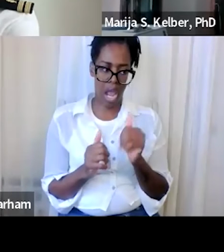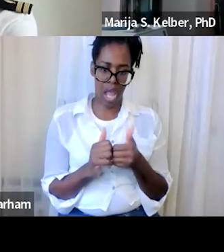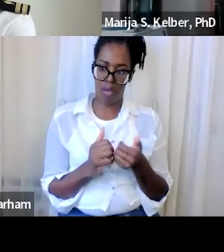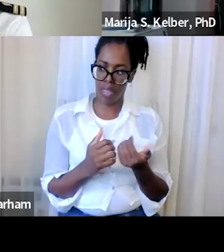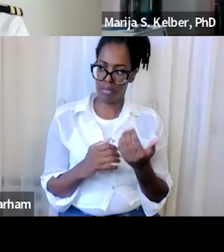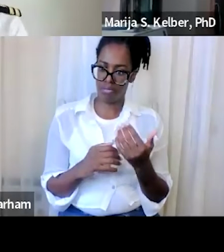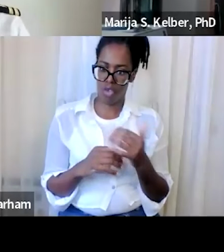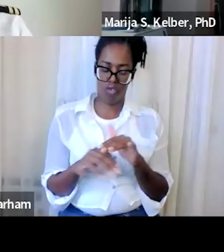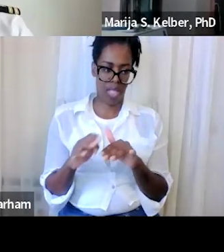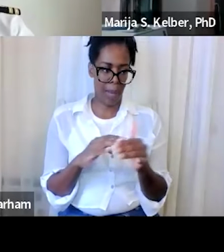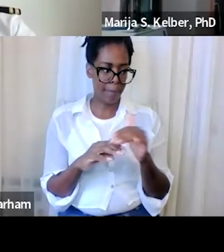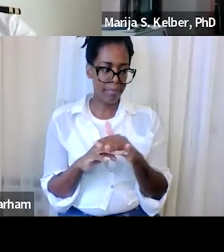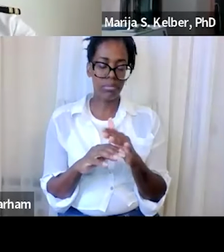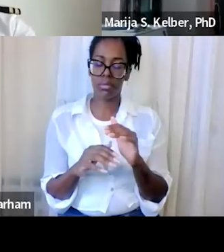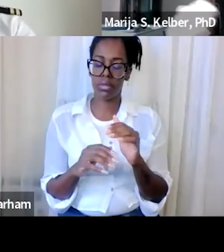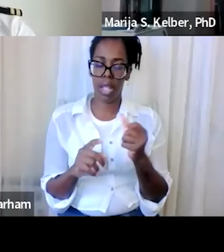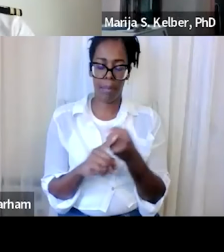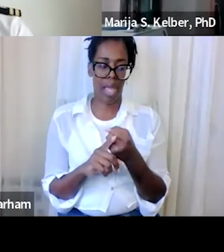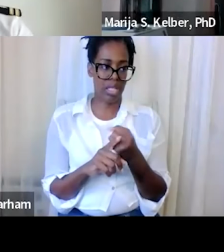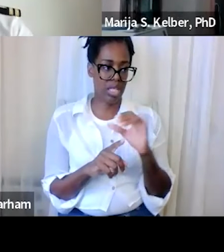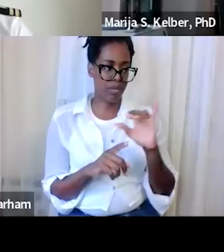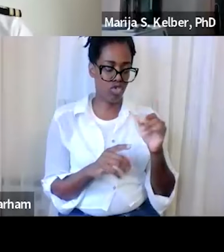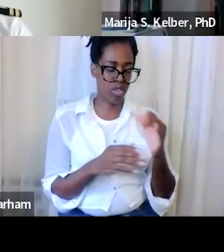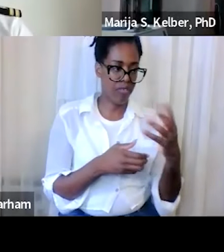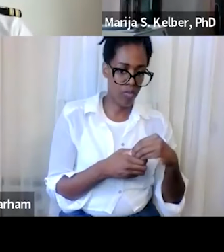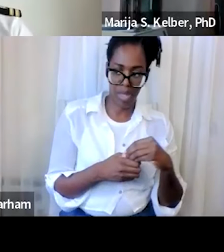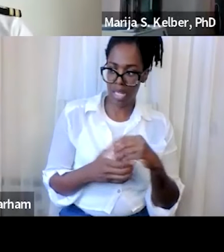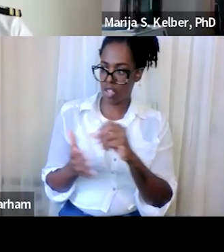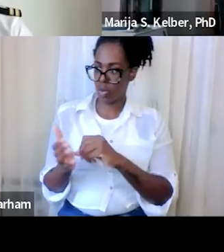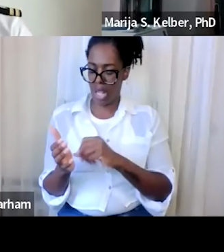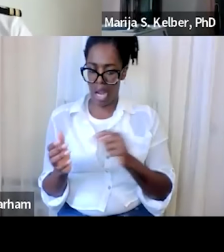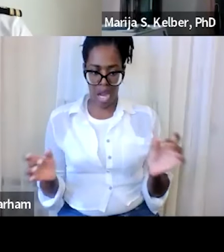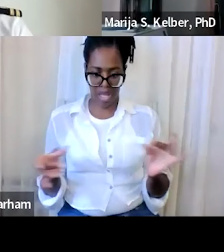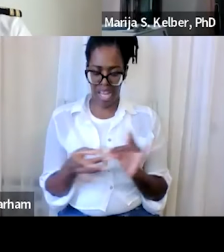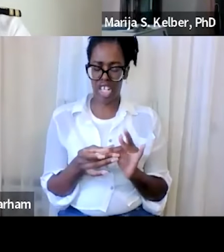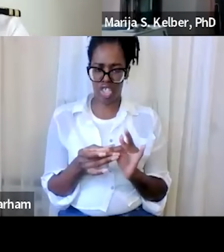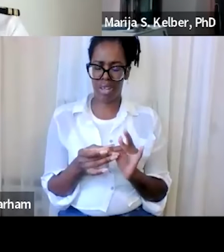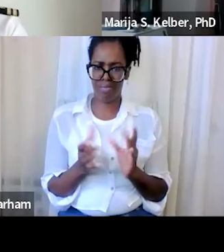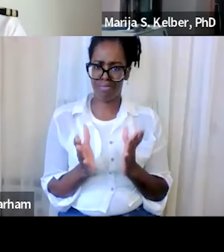and how they affect both criminal justice involvement and suicide outcomes is important.